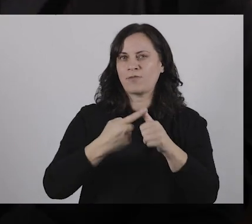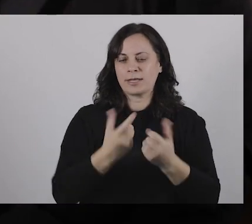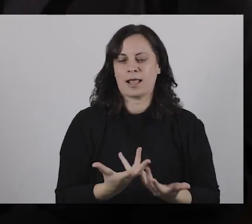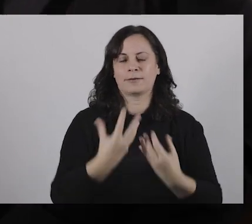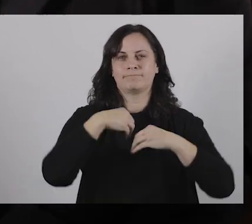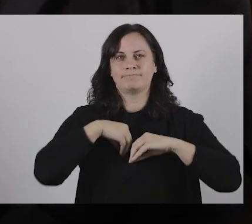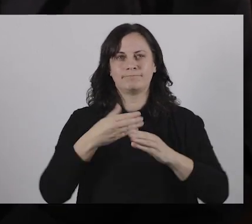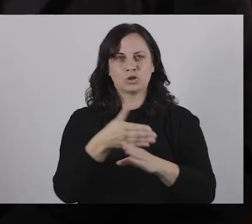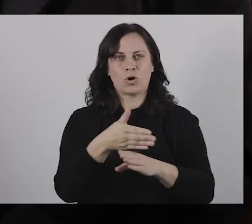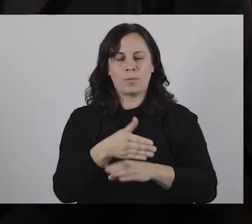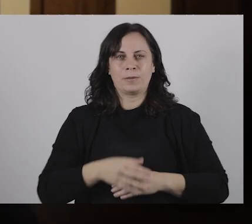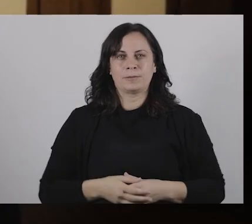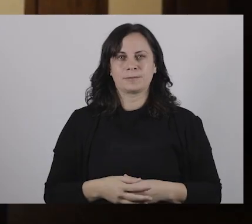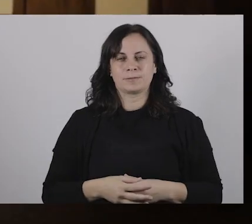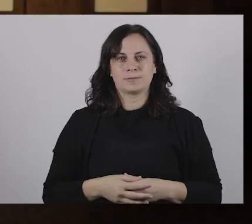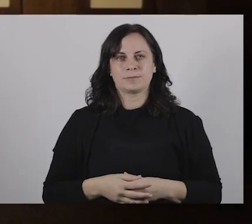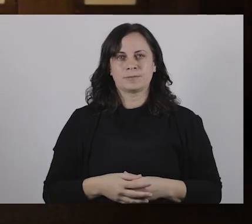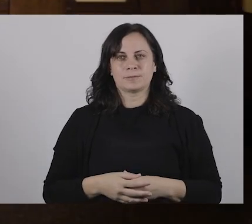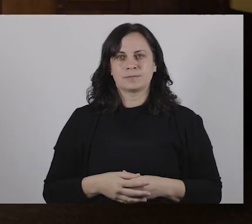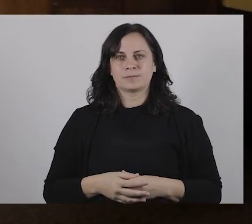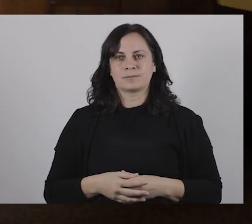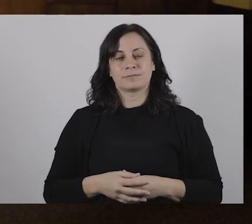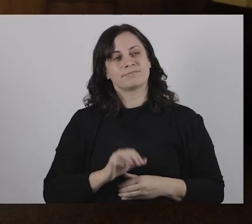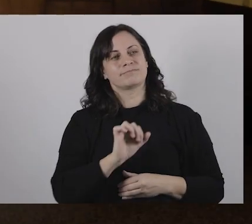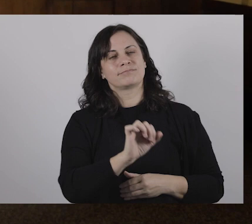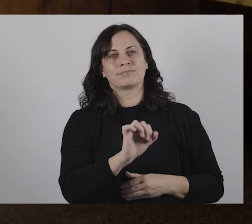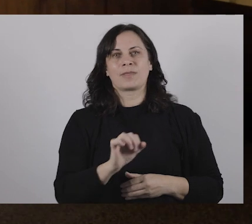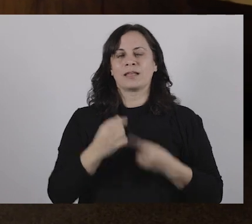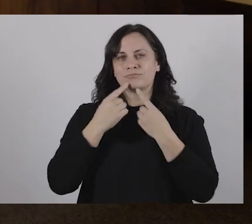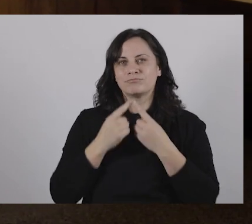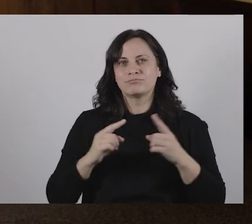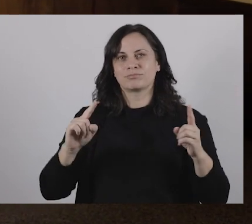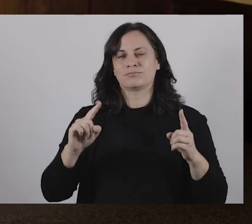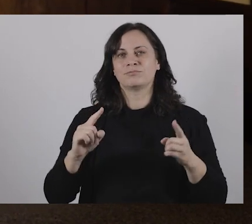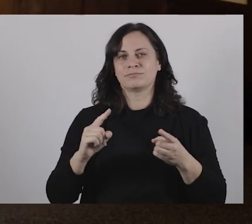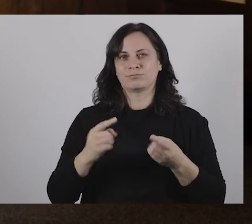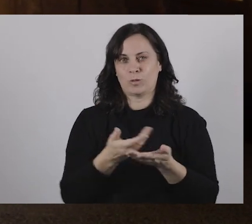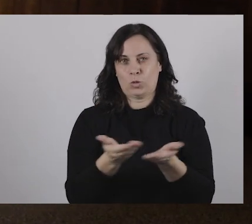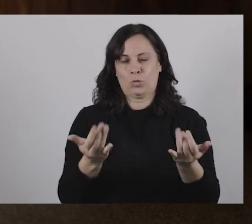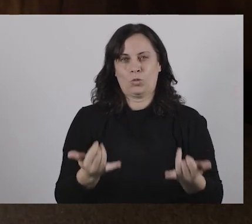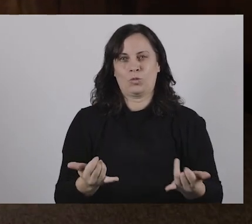I will share one of his sayings to close.